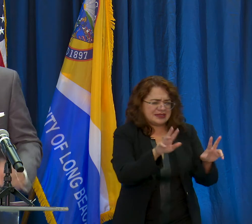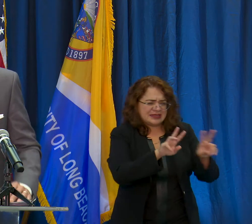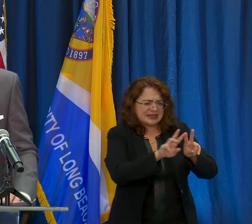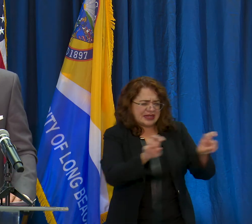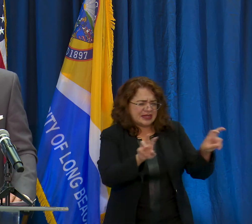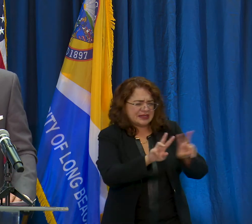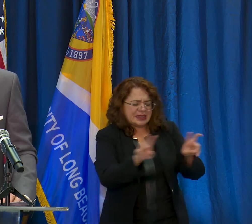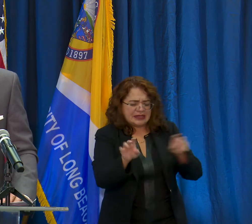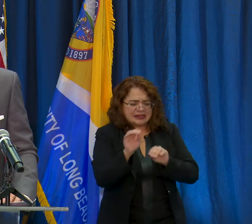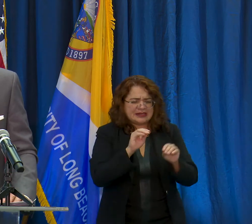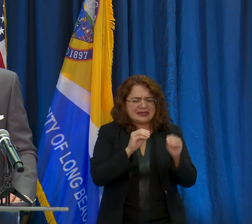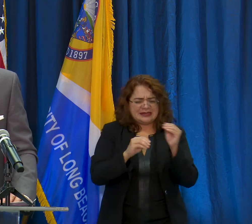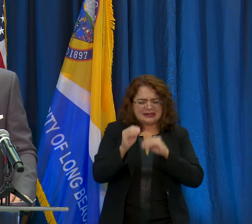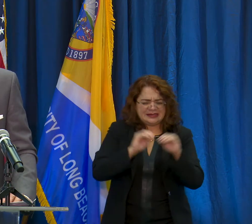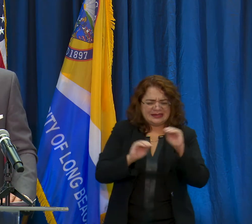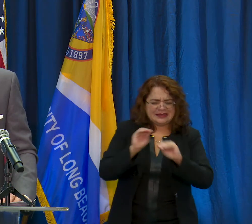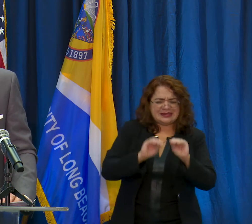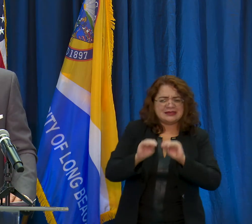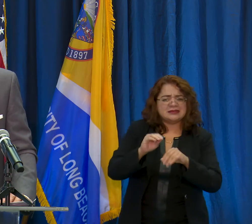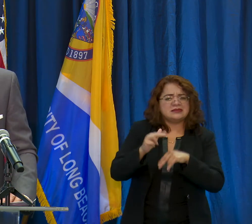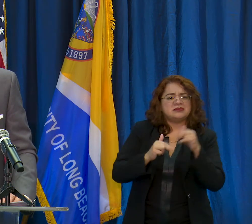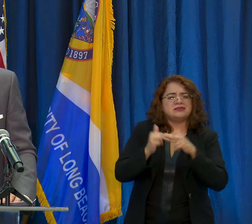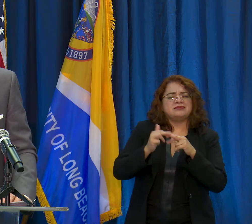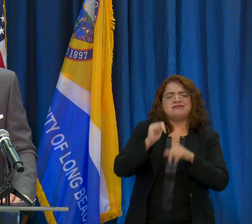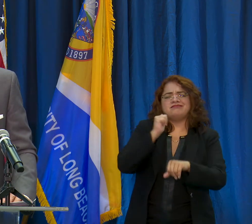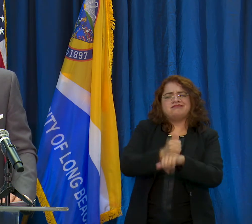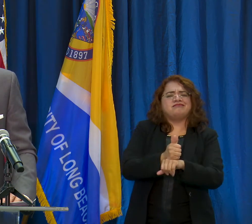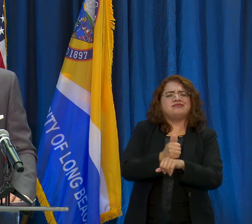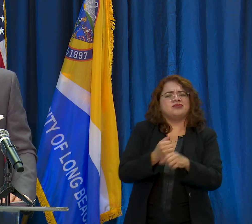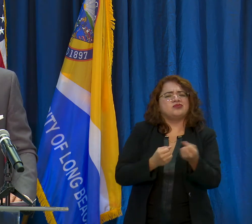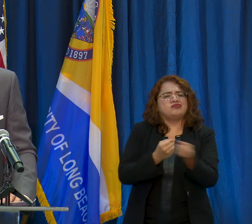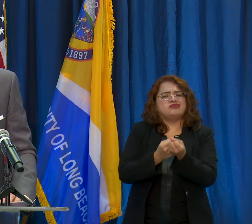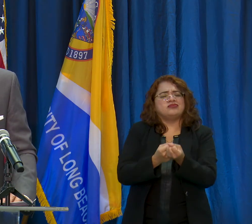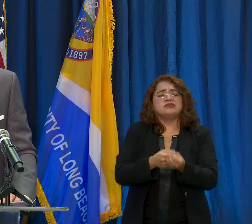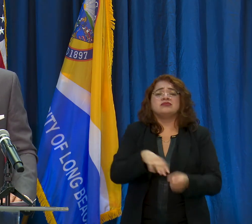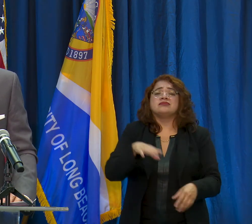The main message that I want to share with you today is that you're not alone.